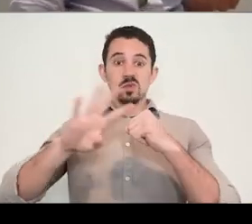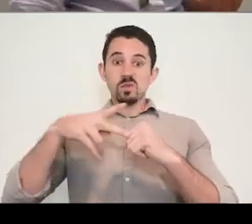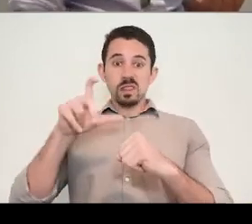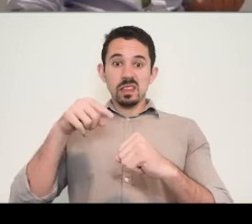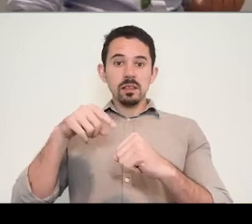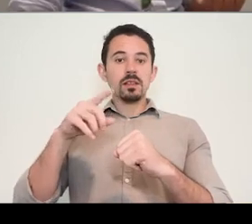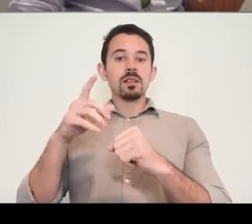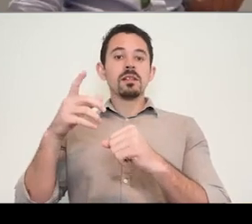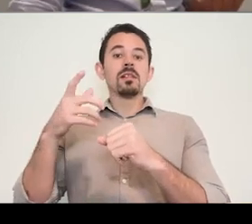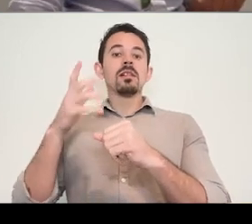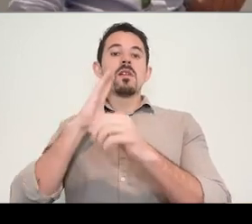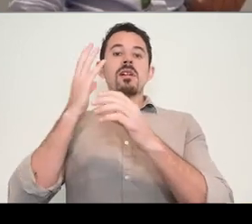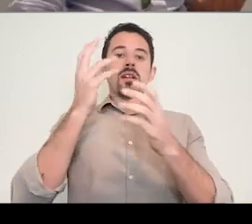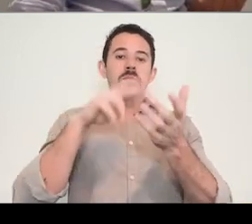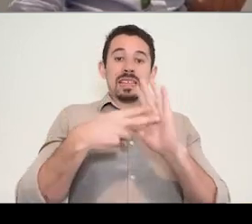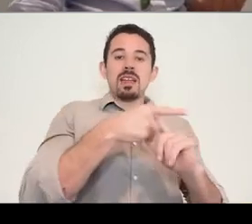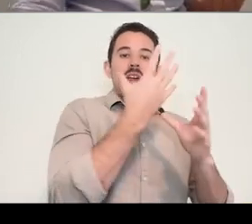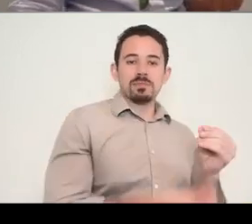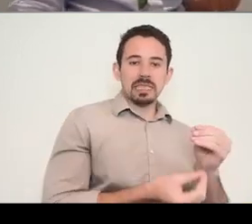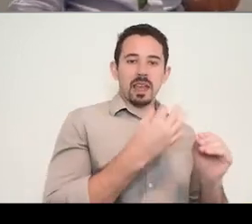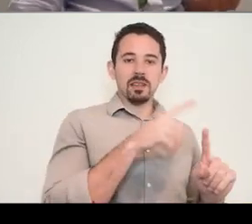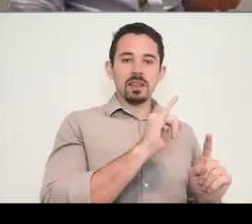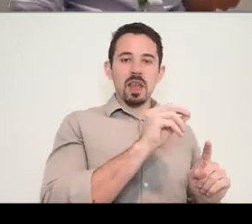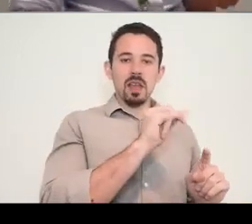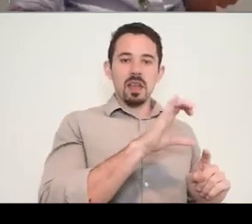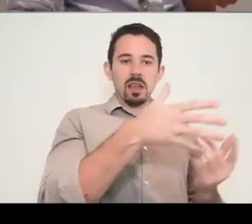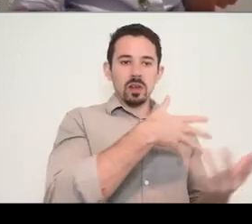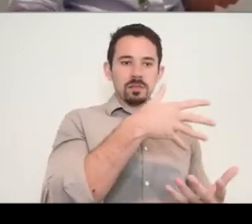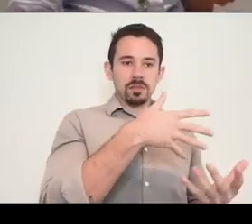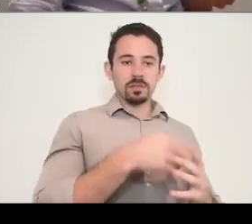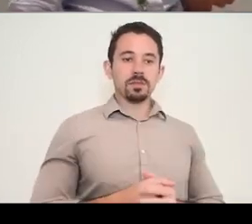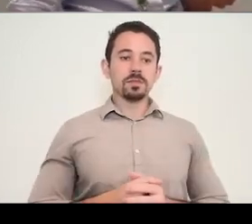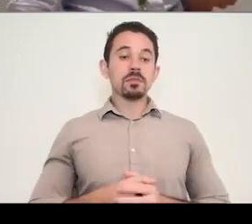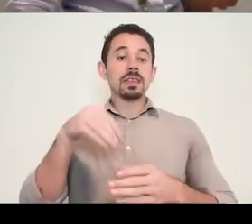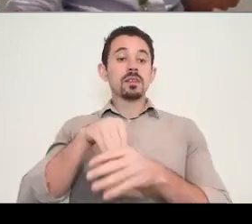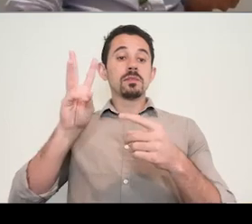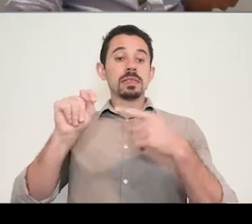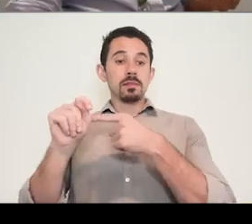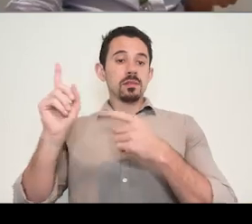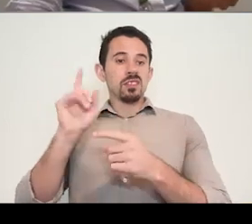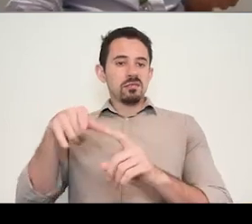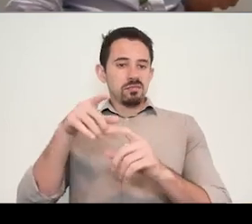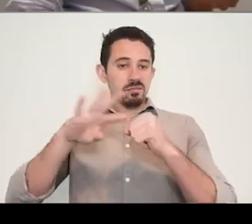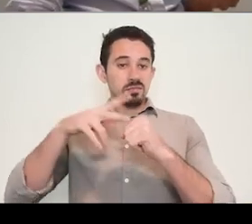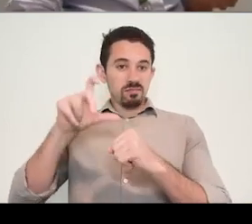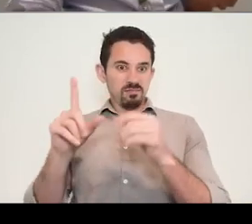there's an absence of ionic interactions. In the wild type where secreted Pel is present,